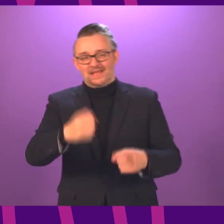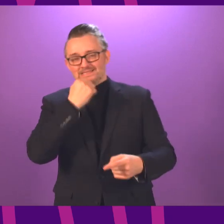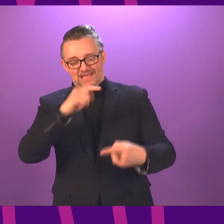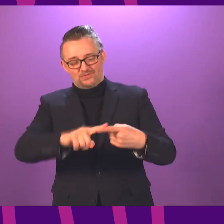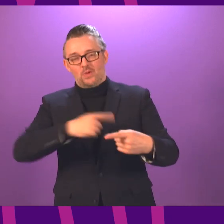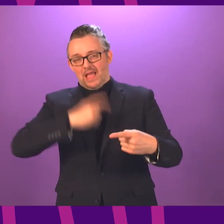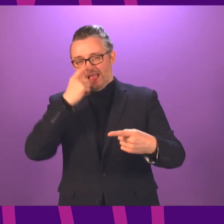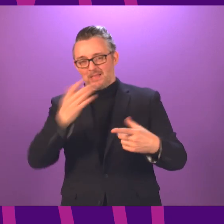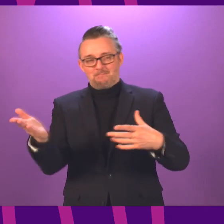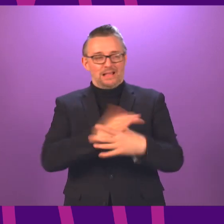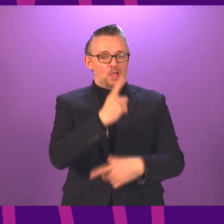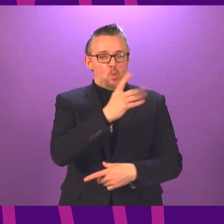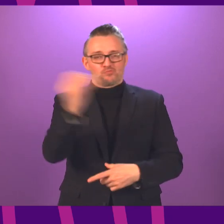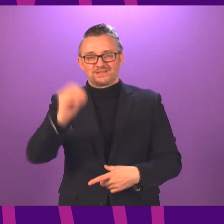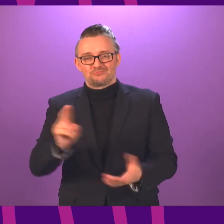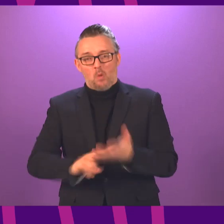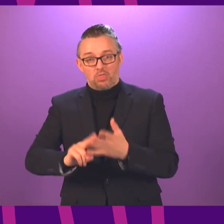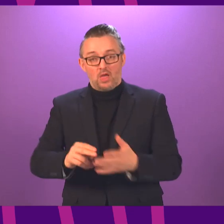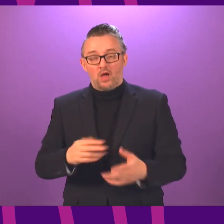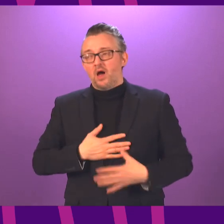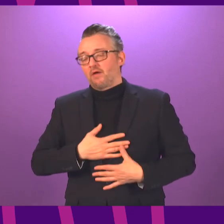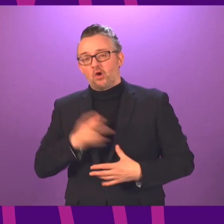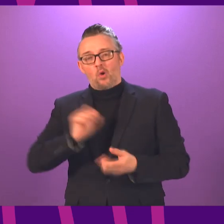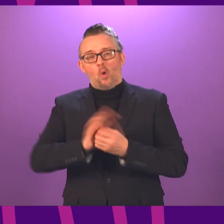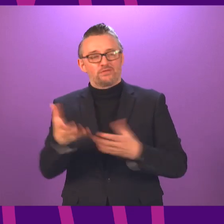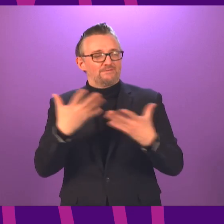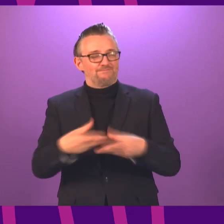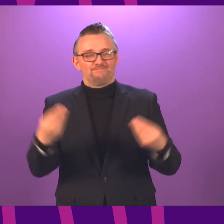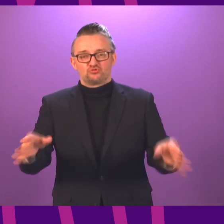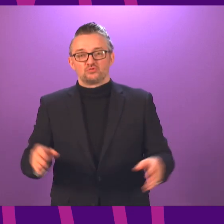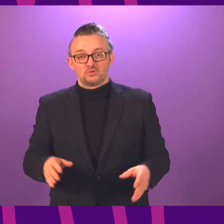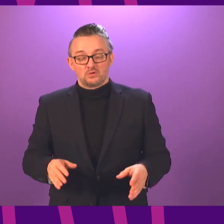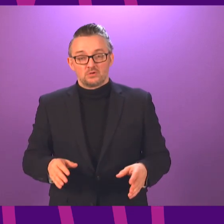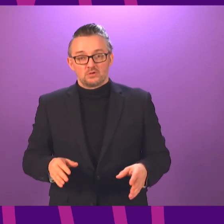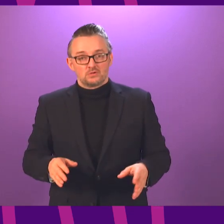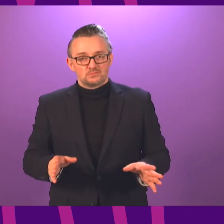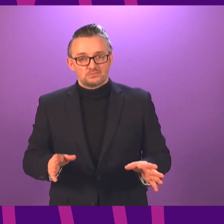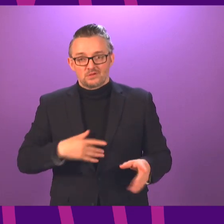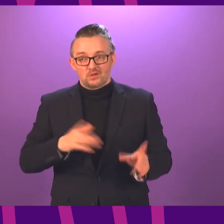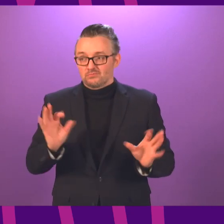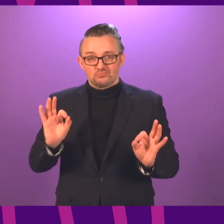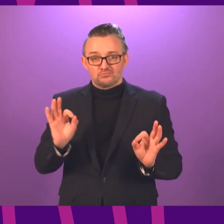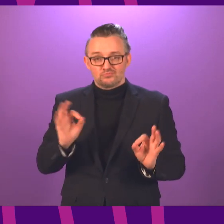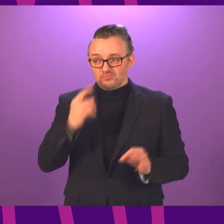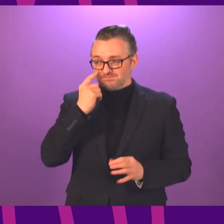be back to 100 per cent normality and Covid will be over—I would love to stand here and say that—anybody who does that will not be saying that on any objective basis